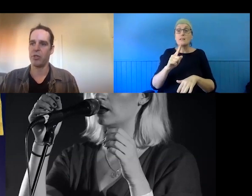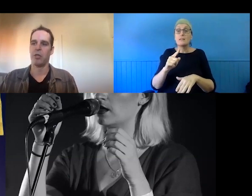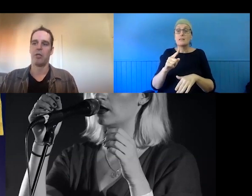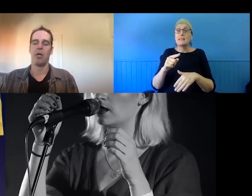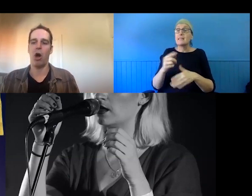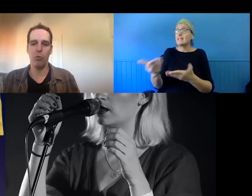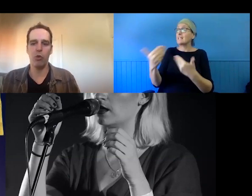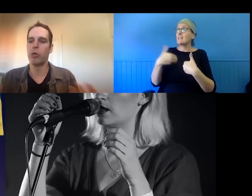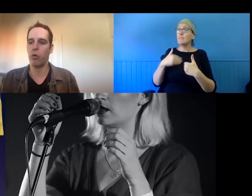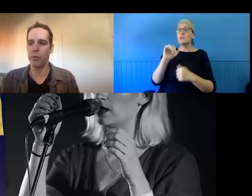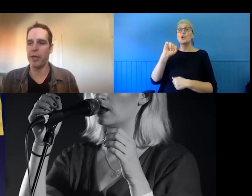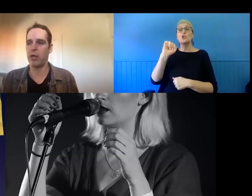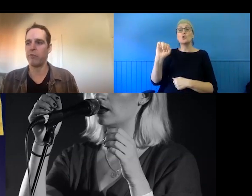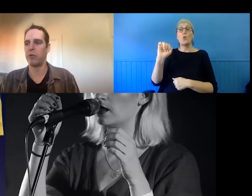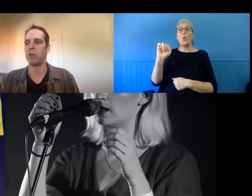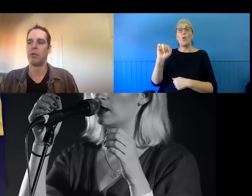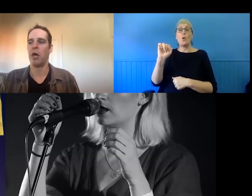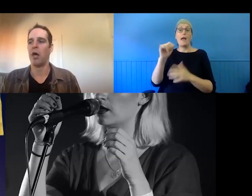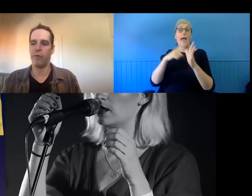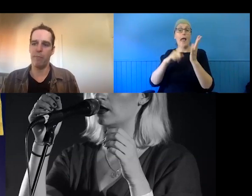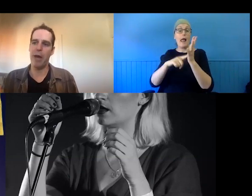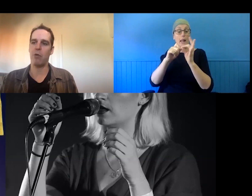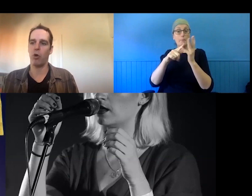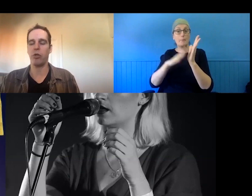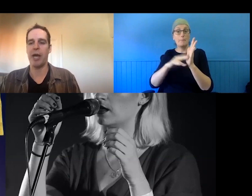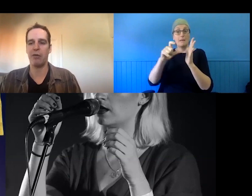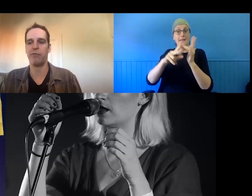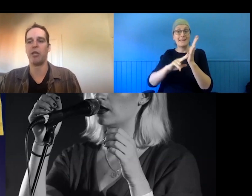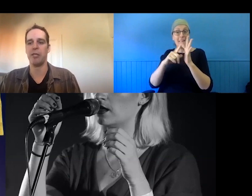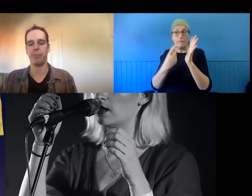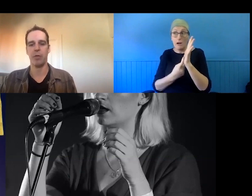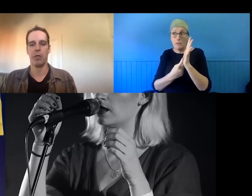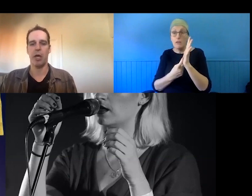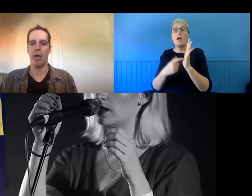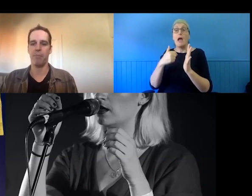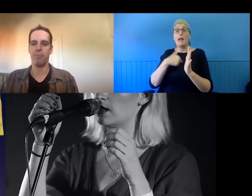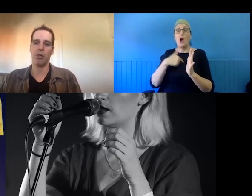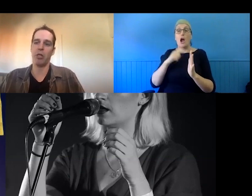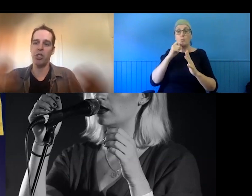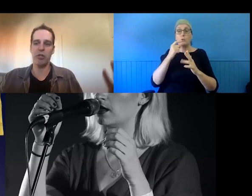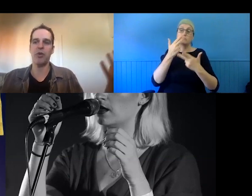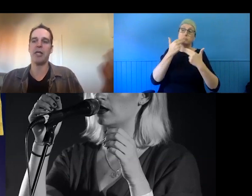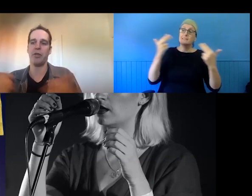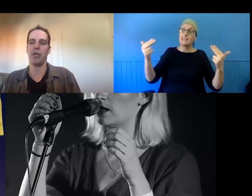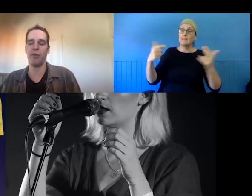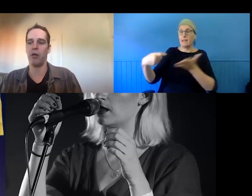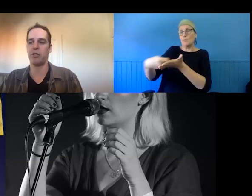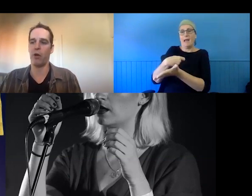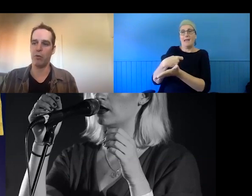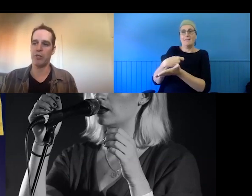fee." She could have done anything for those followers, but it was about just going out to people and saying, "Well, what do you want?"